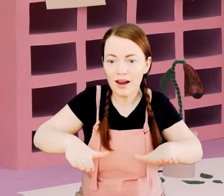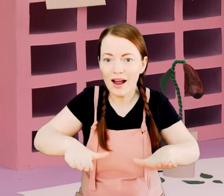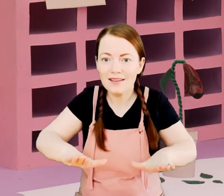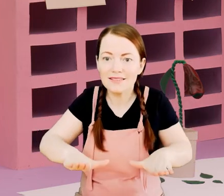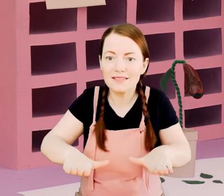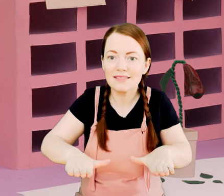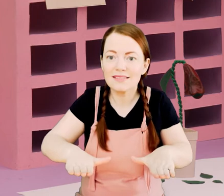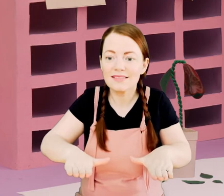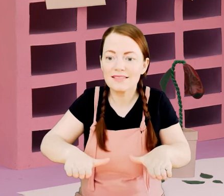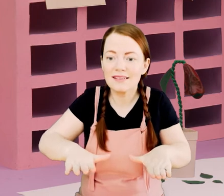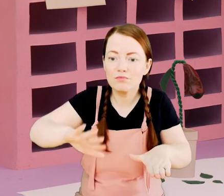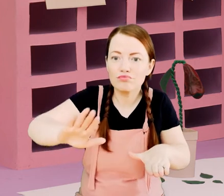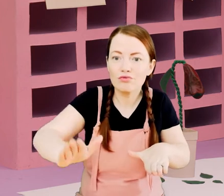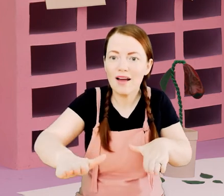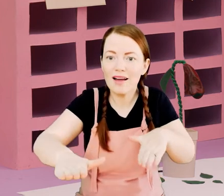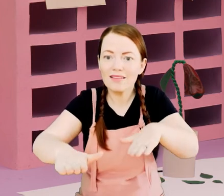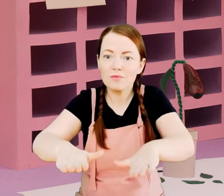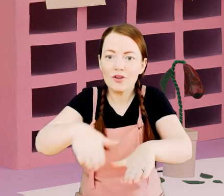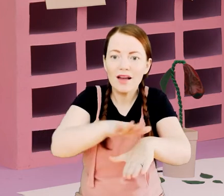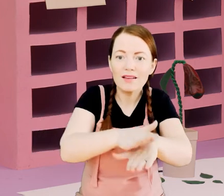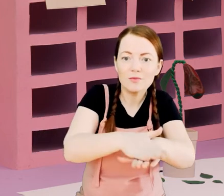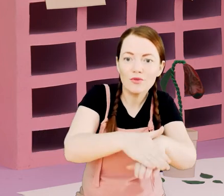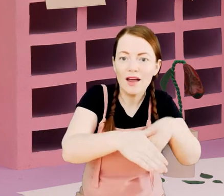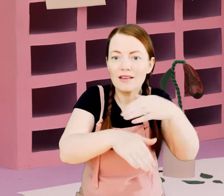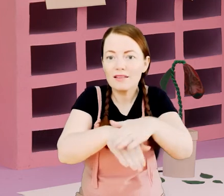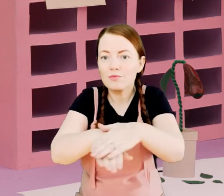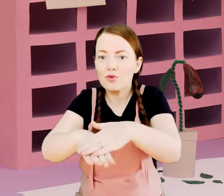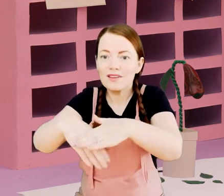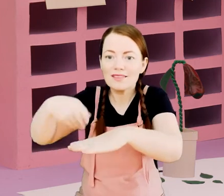Keep pressing hand over hand,